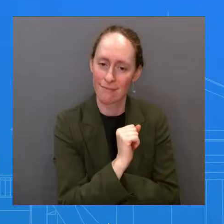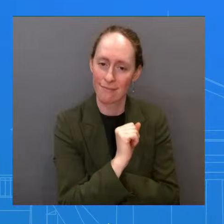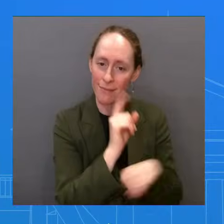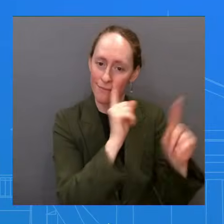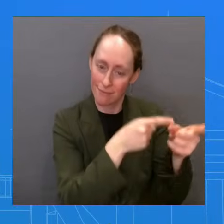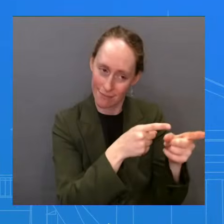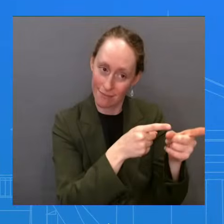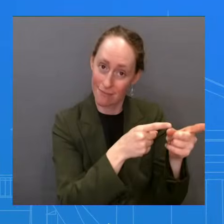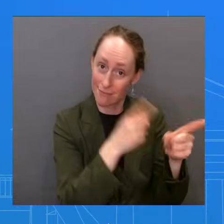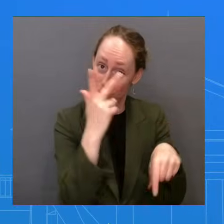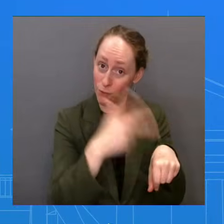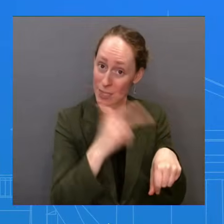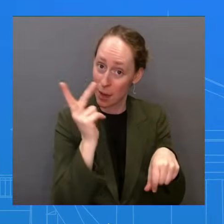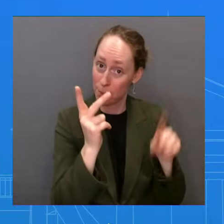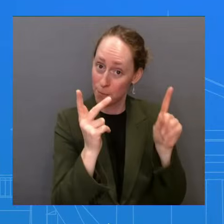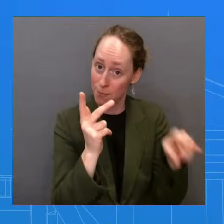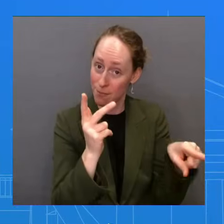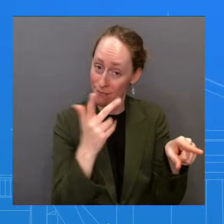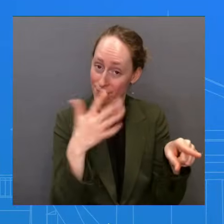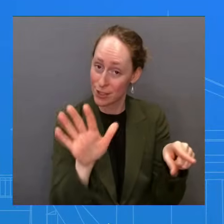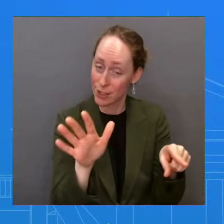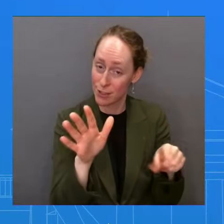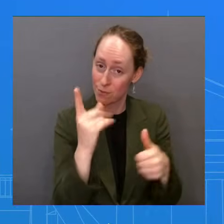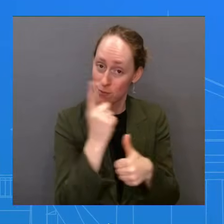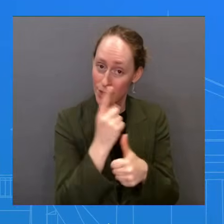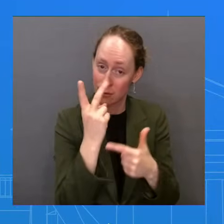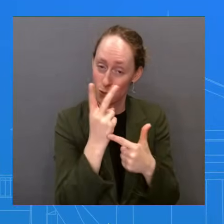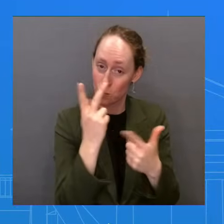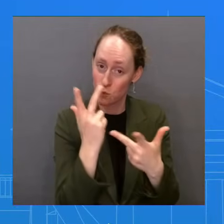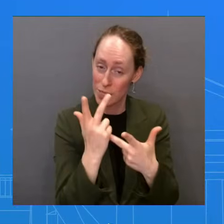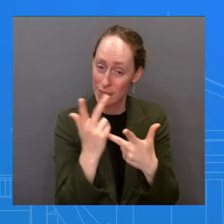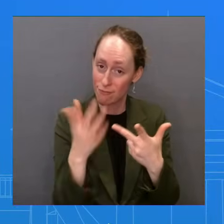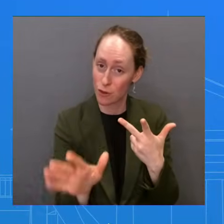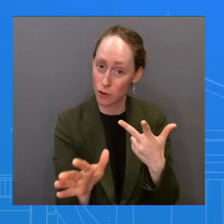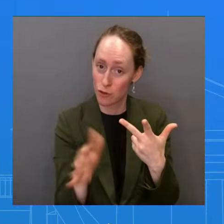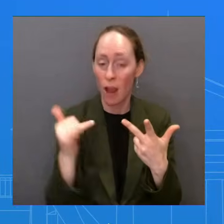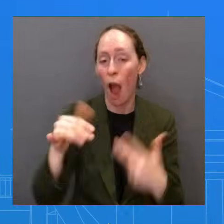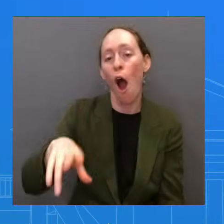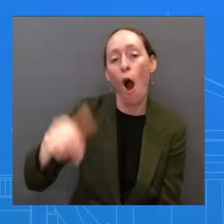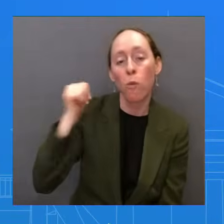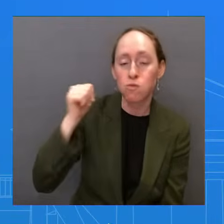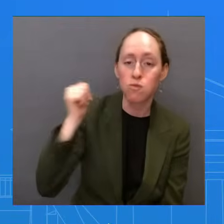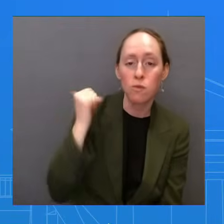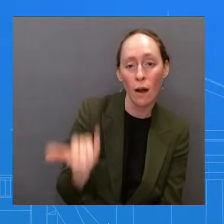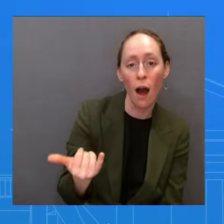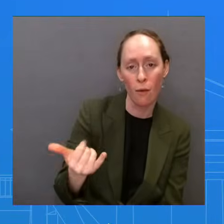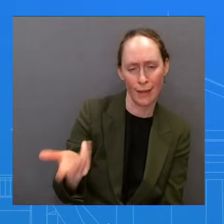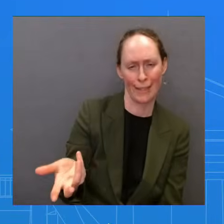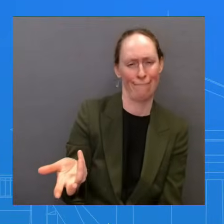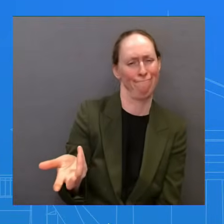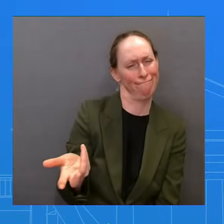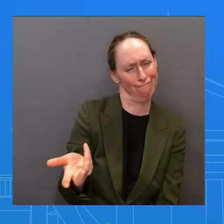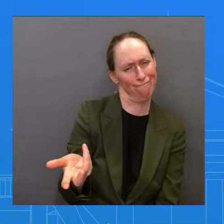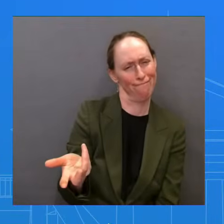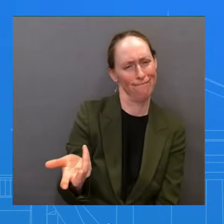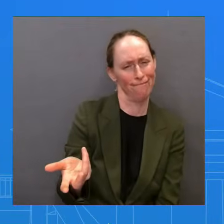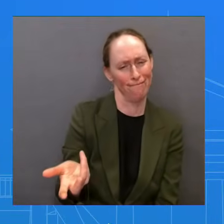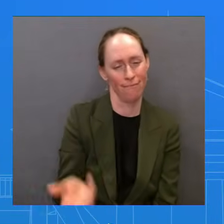And now, under this administration, they refuse to do it. Let's not forget what we're talking about. This is -- this is debt.